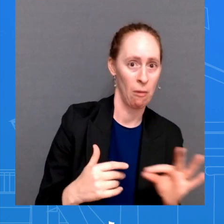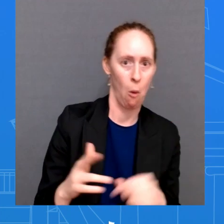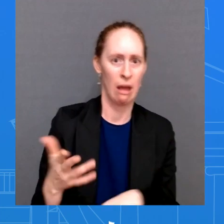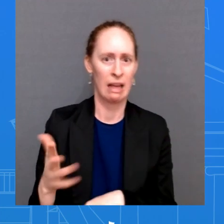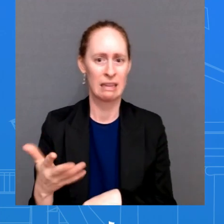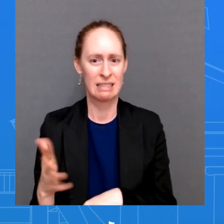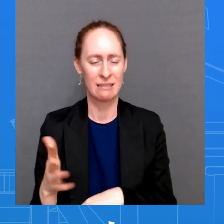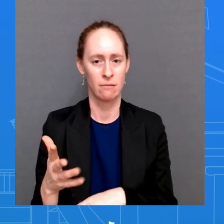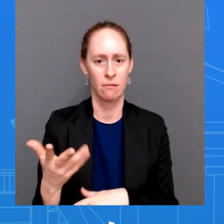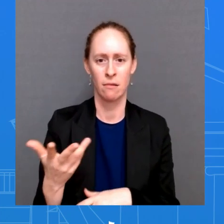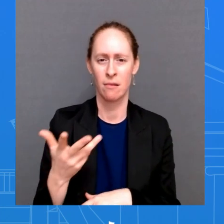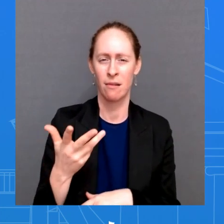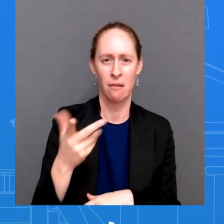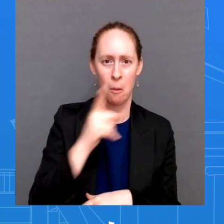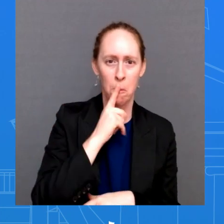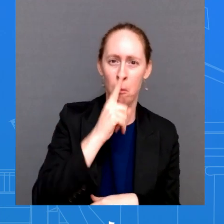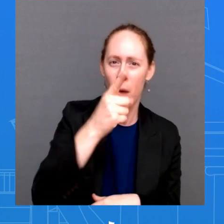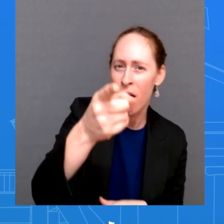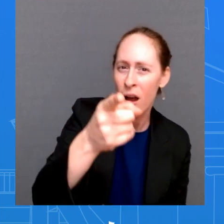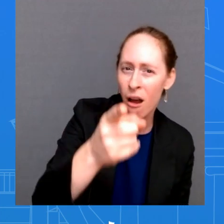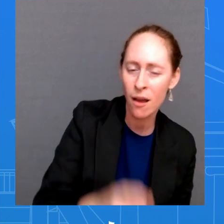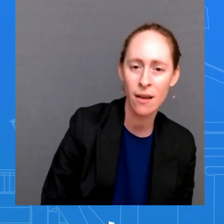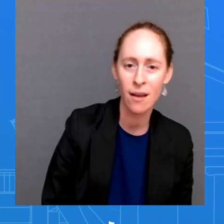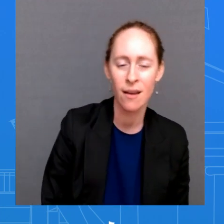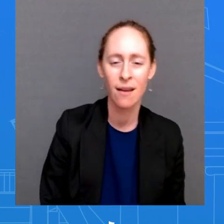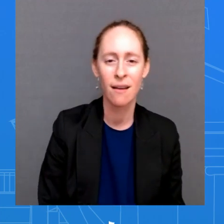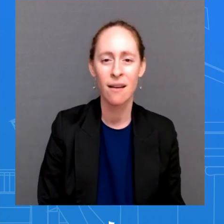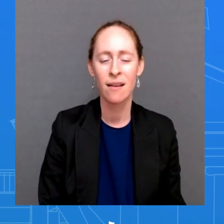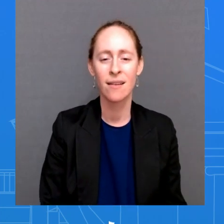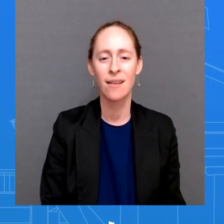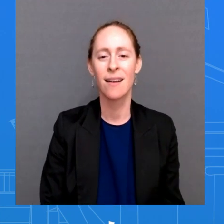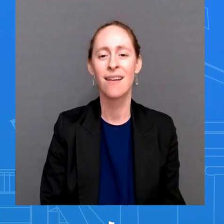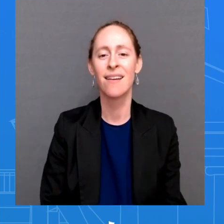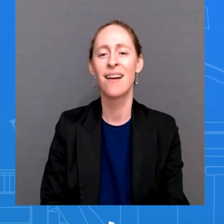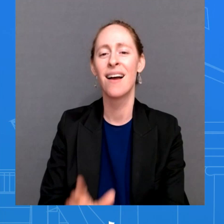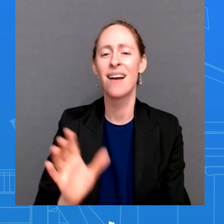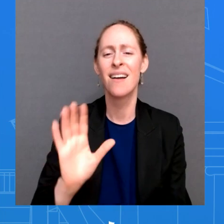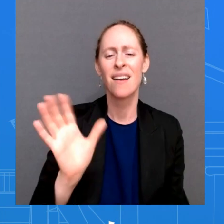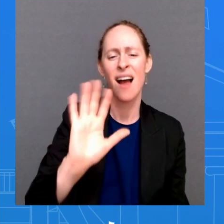The Press: Totally get that, but when -- Ms. Jean-Pierre: Let me -- let me finish. The Press: -- when they go, he doesn't dictate if they go.